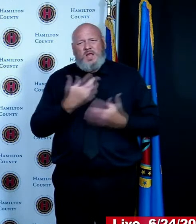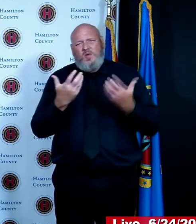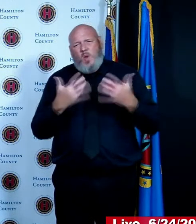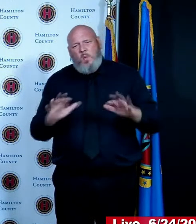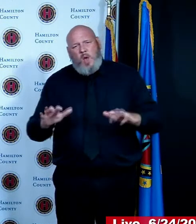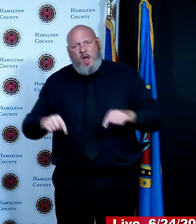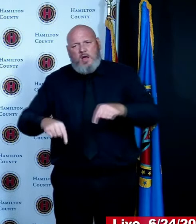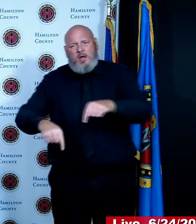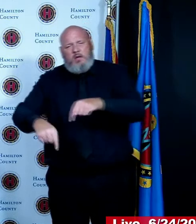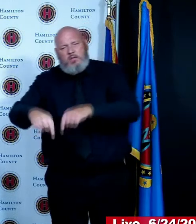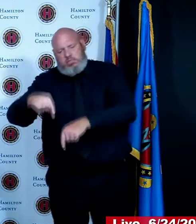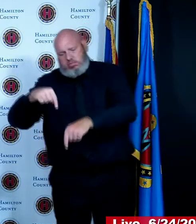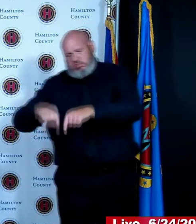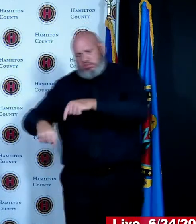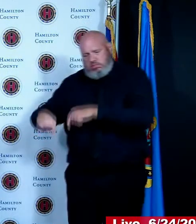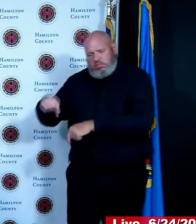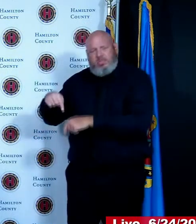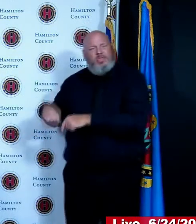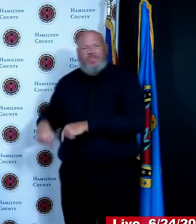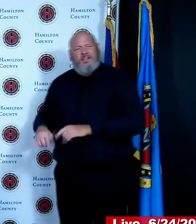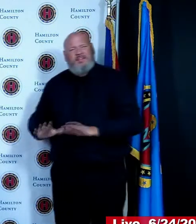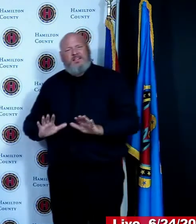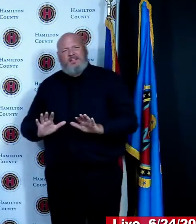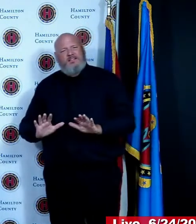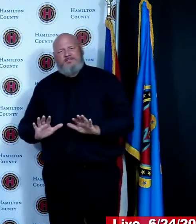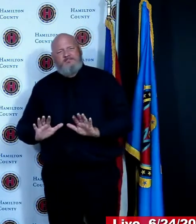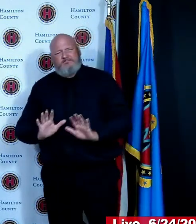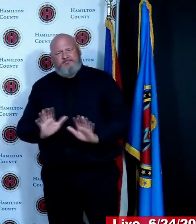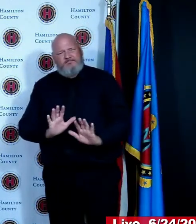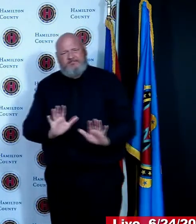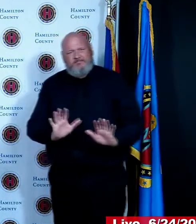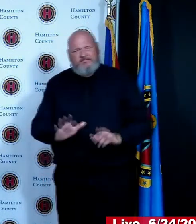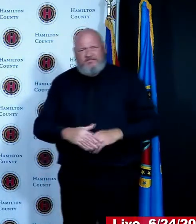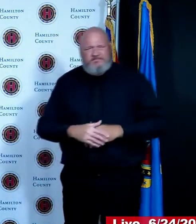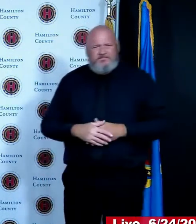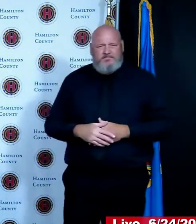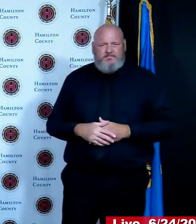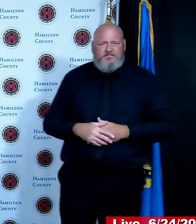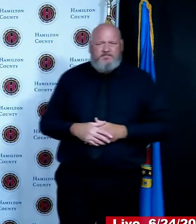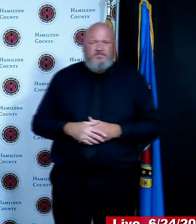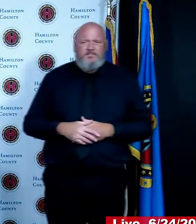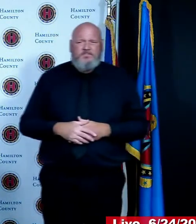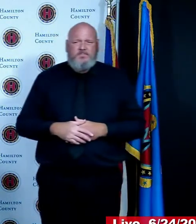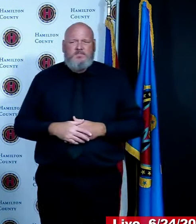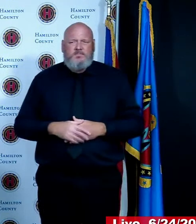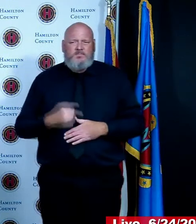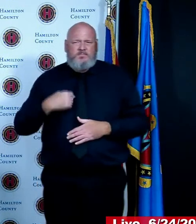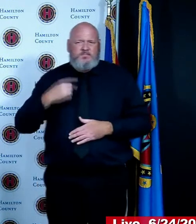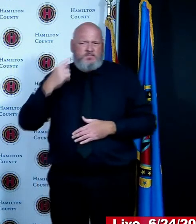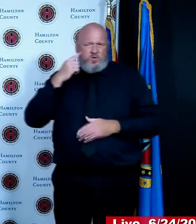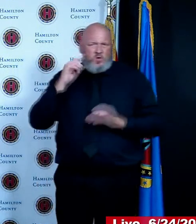so just haven't had those conversations at least not at this point Scott so I